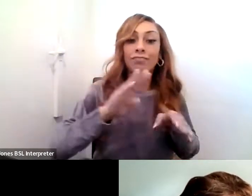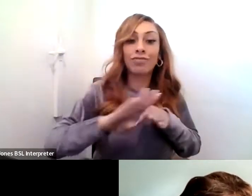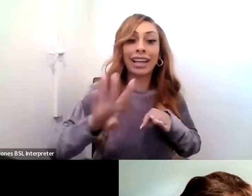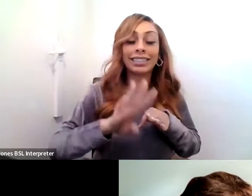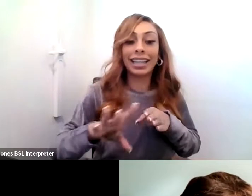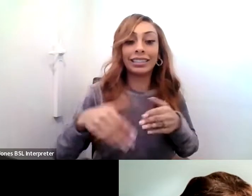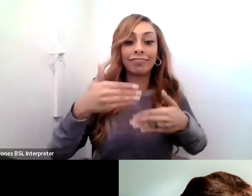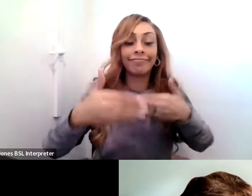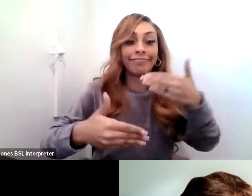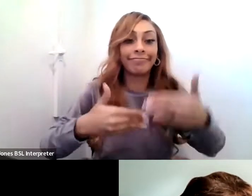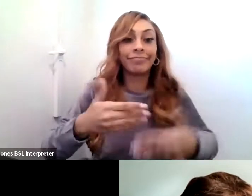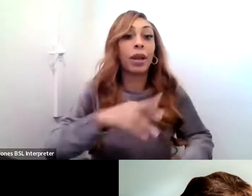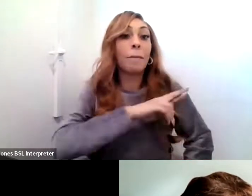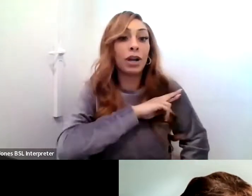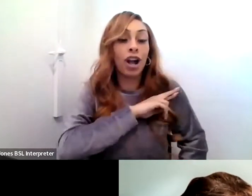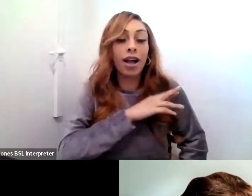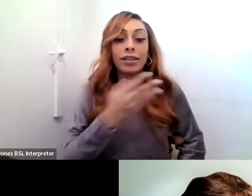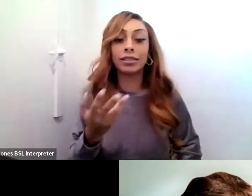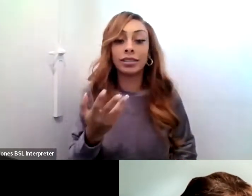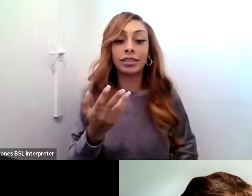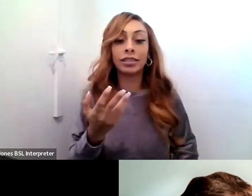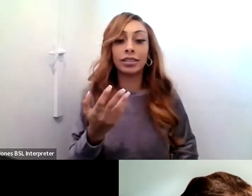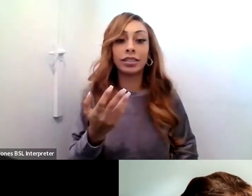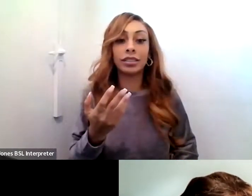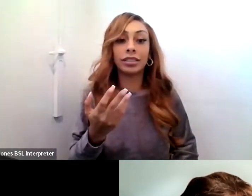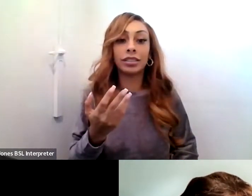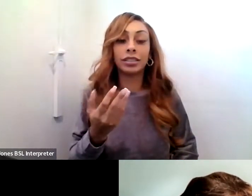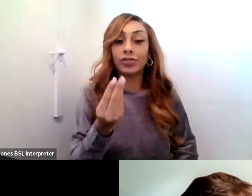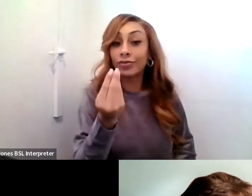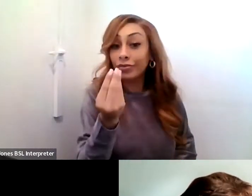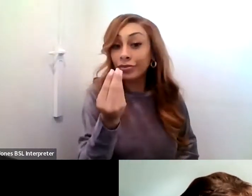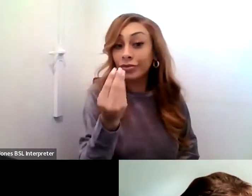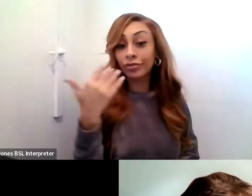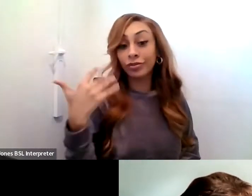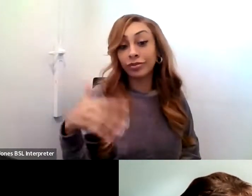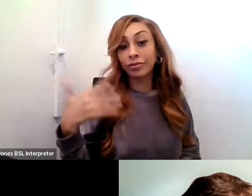is because of the cost of digital access,